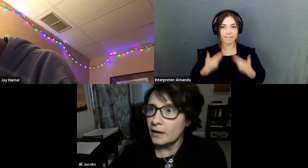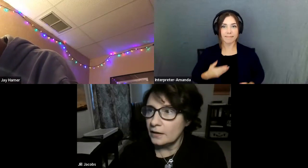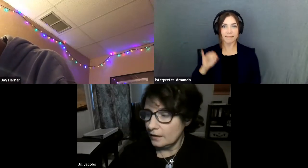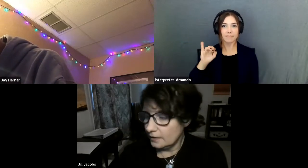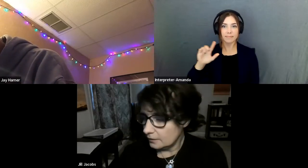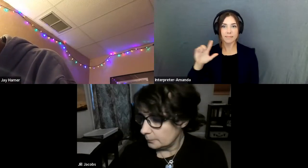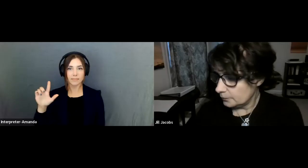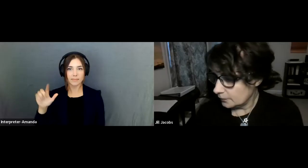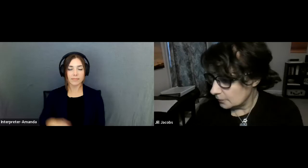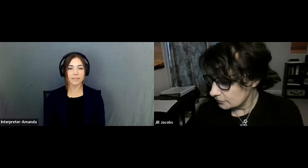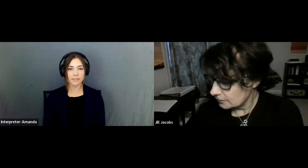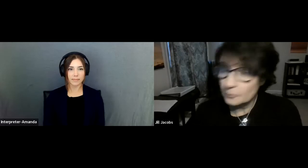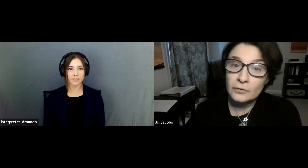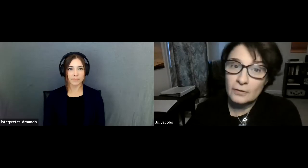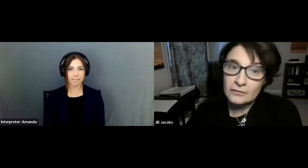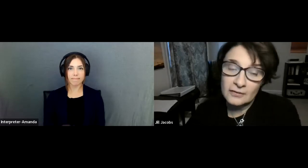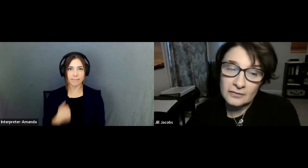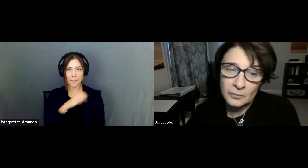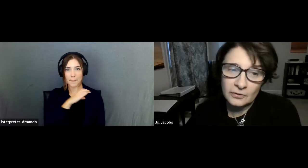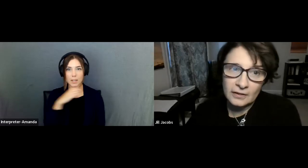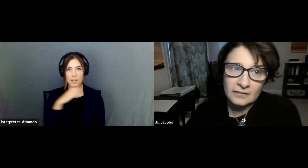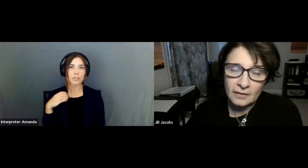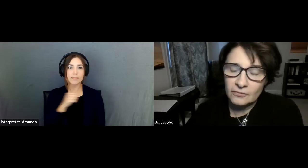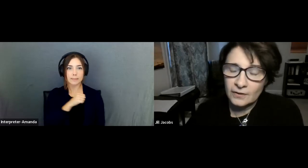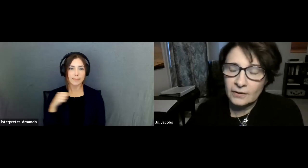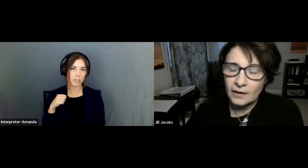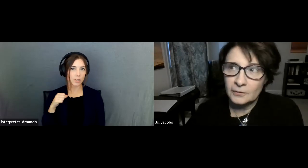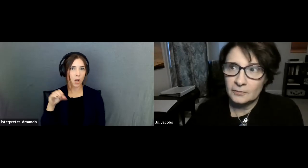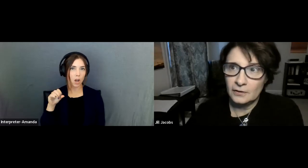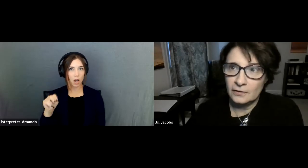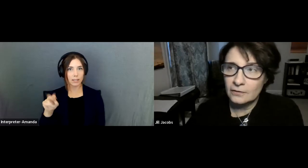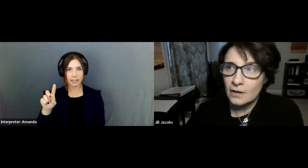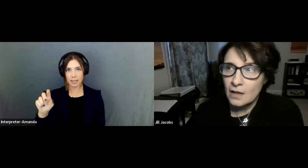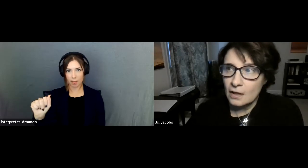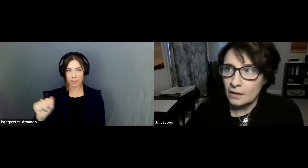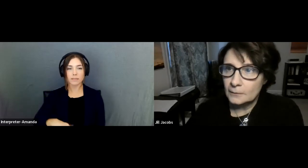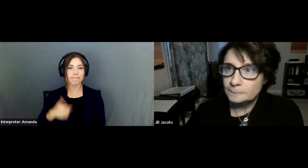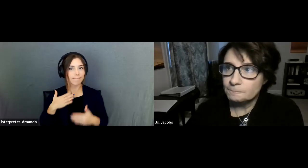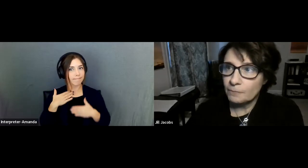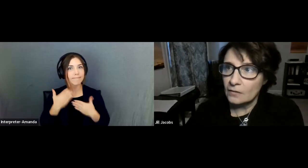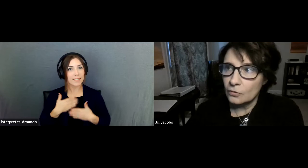I am the commissioner of administration on disabilities. I'm very happy to be here.